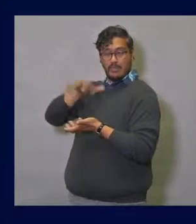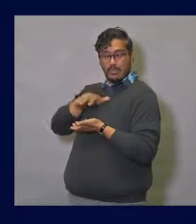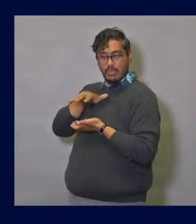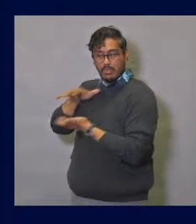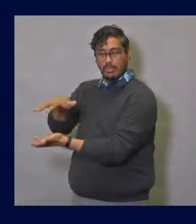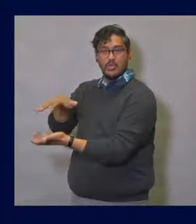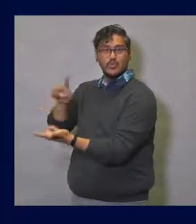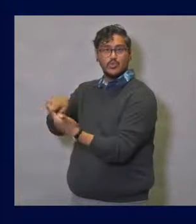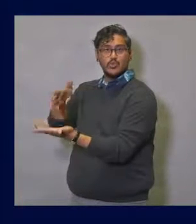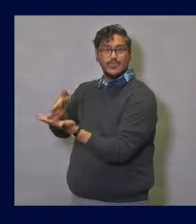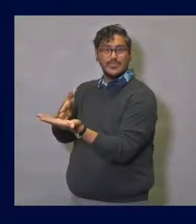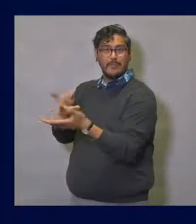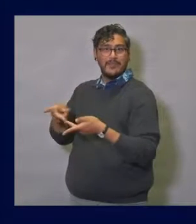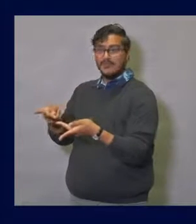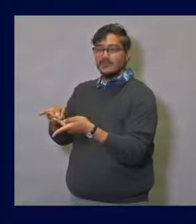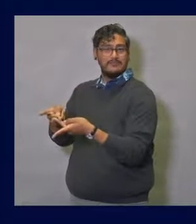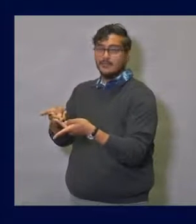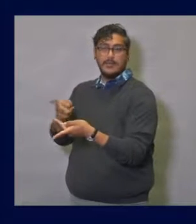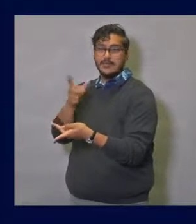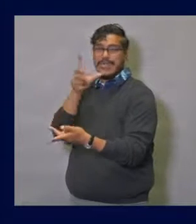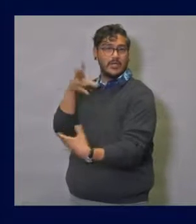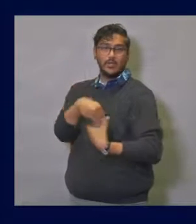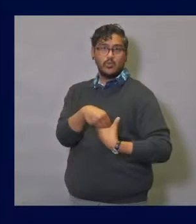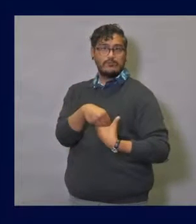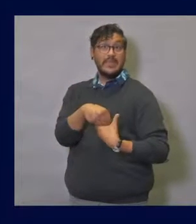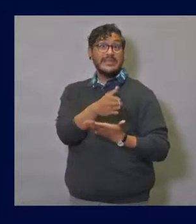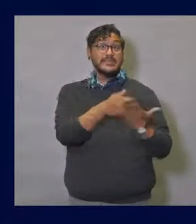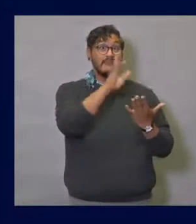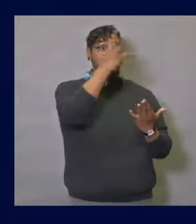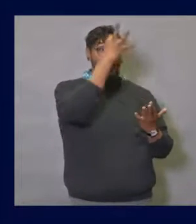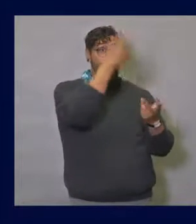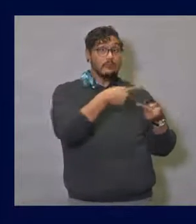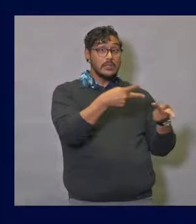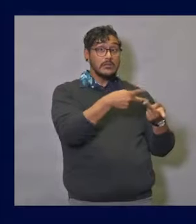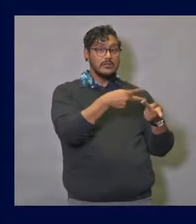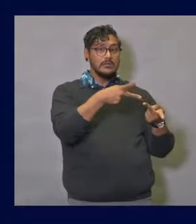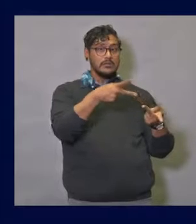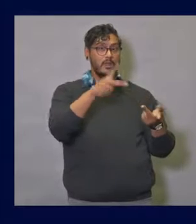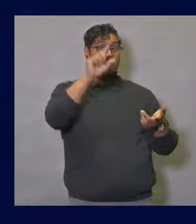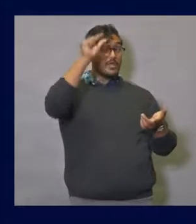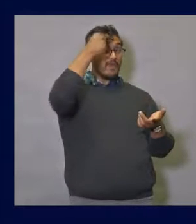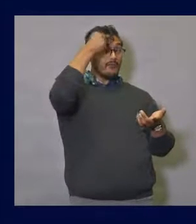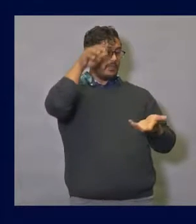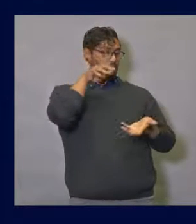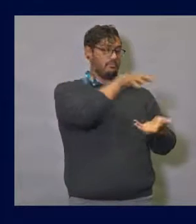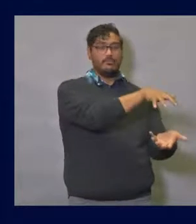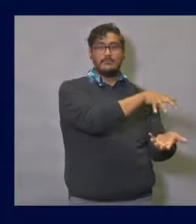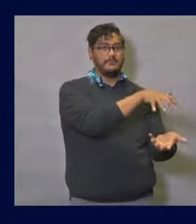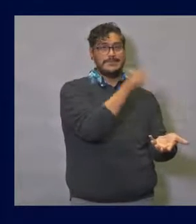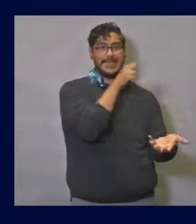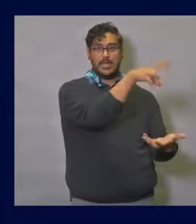GOVERNMENT TO SOME PHARMACIES, FEDERALLY QUALIFIED